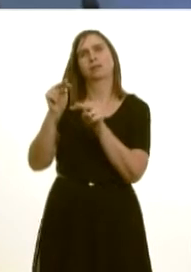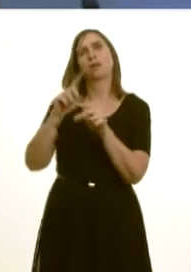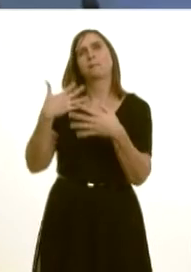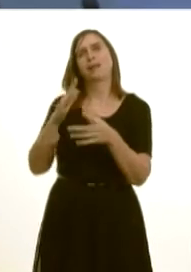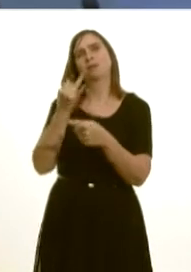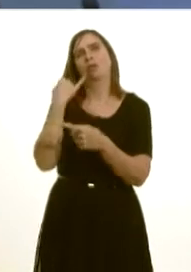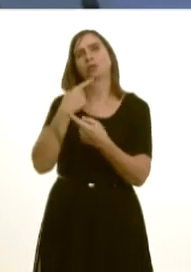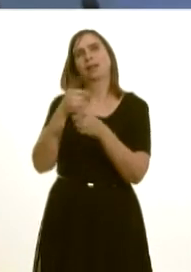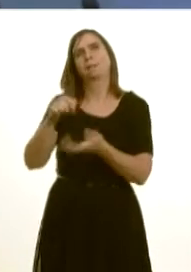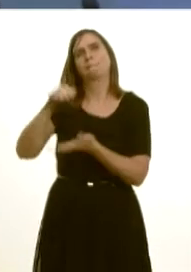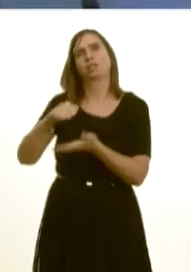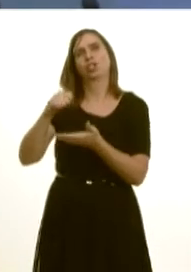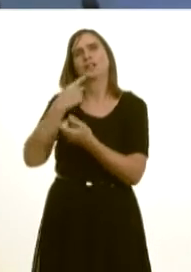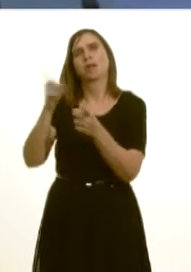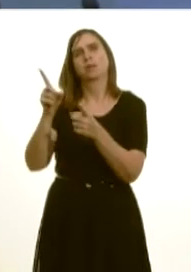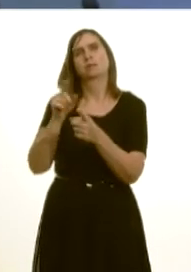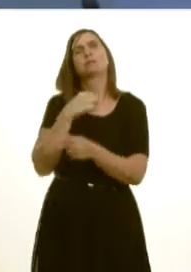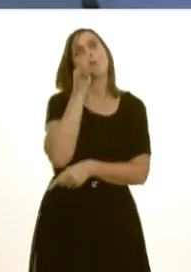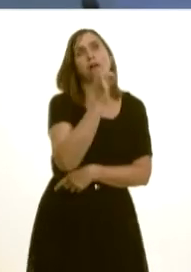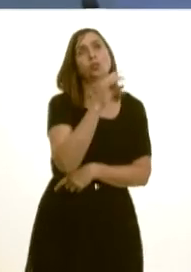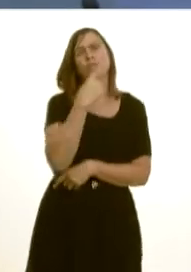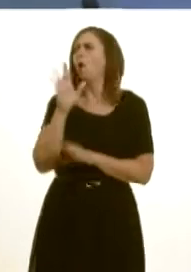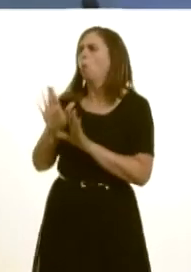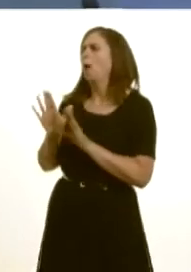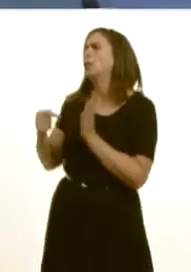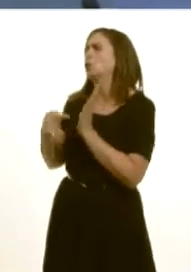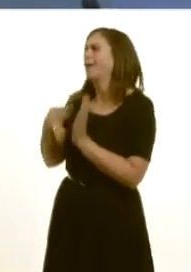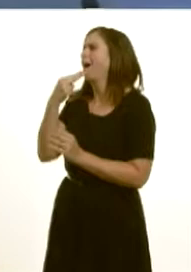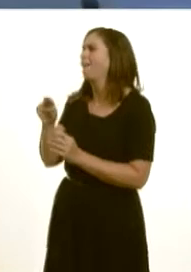last week, and you directed me to wait for the statement on the Tuesday afternoon from